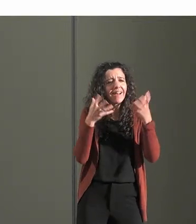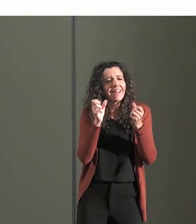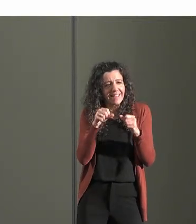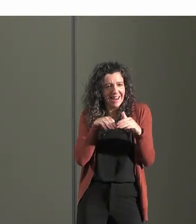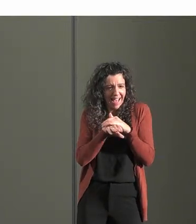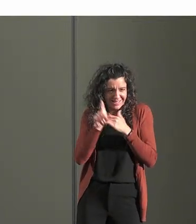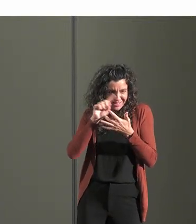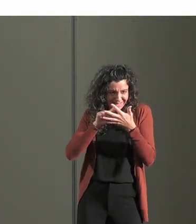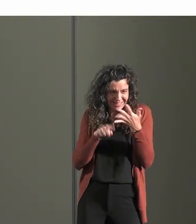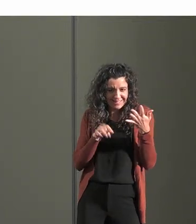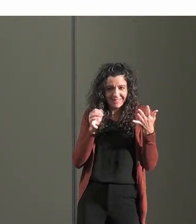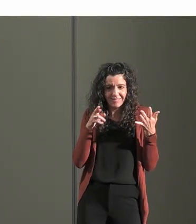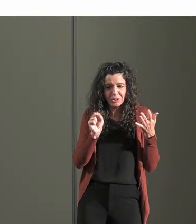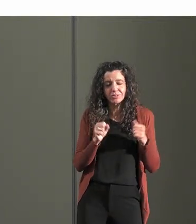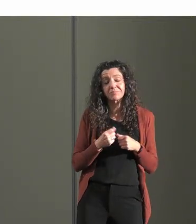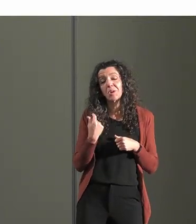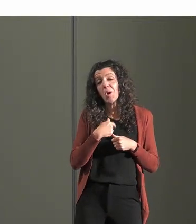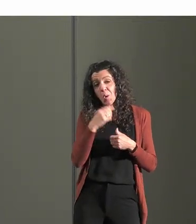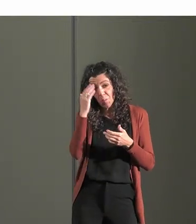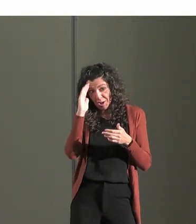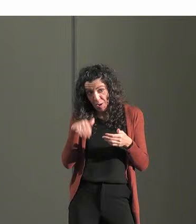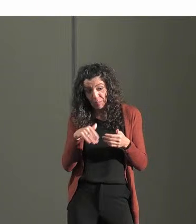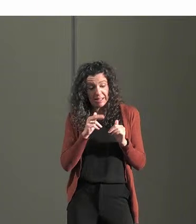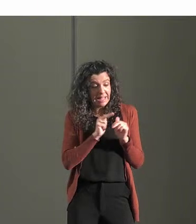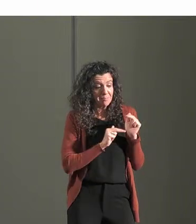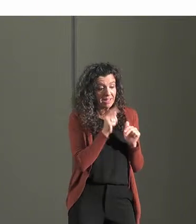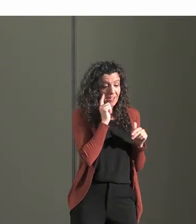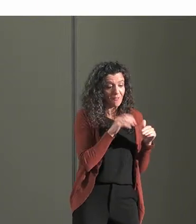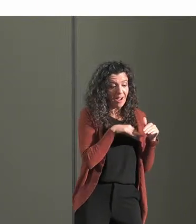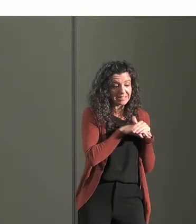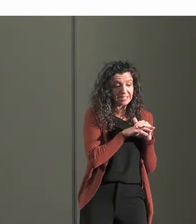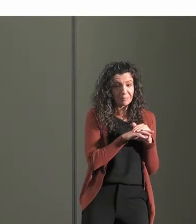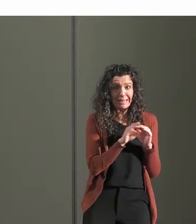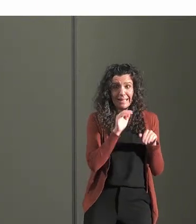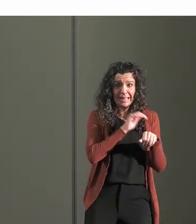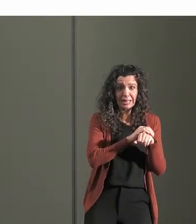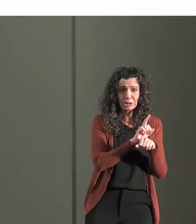to the features across all locals. We want to act